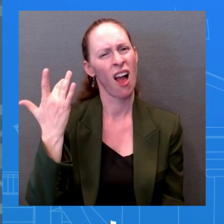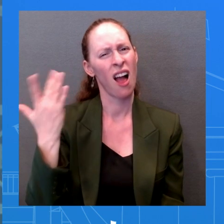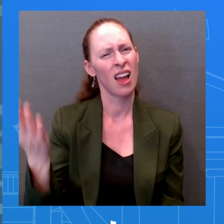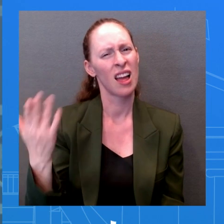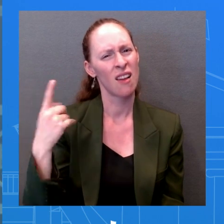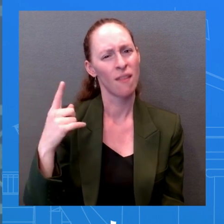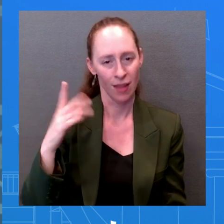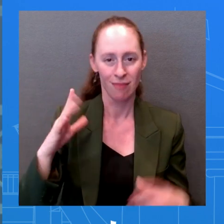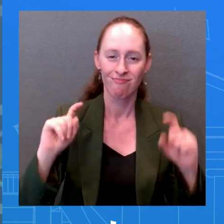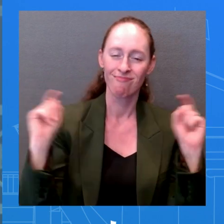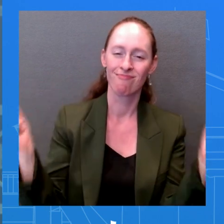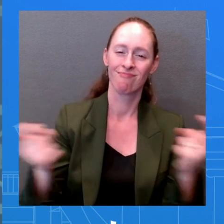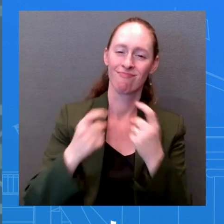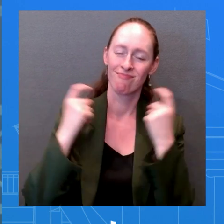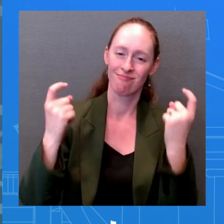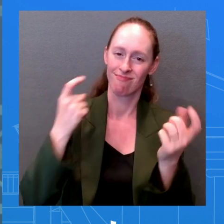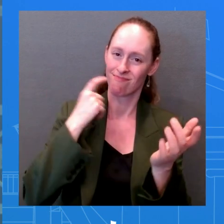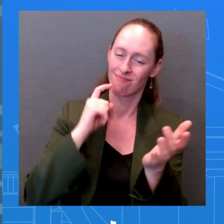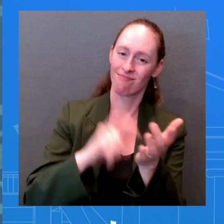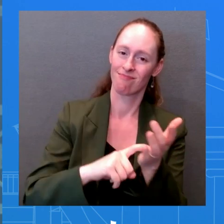to do everything that he can to lower prices.